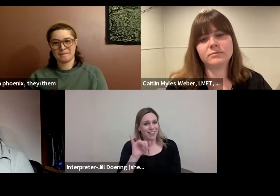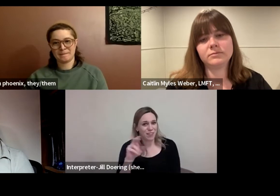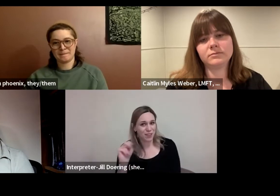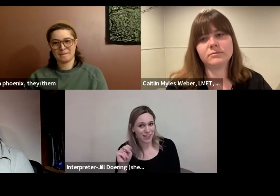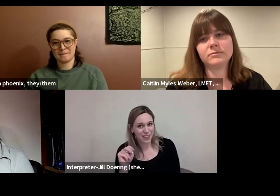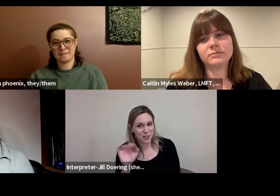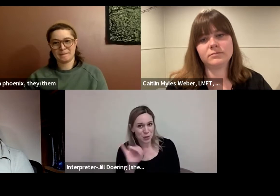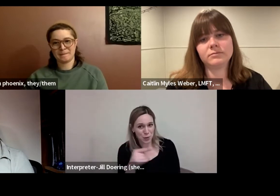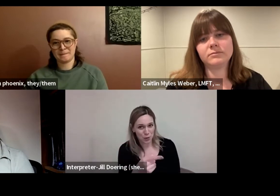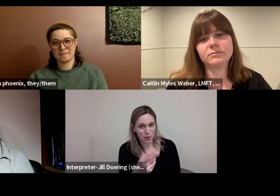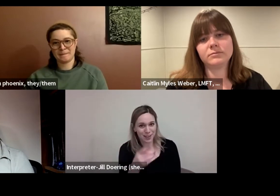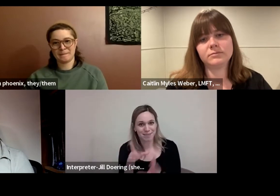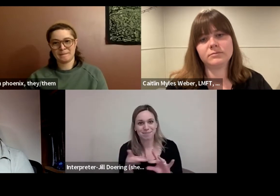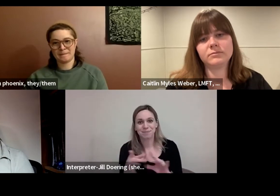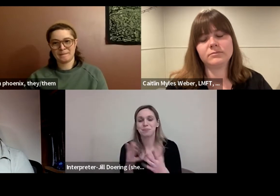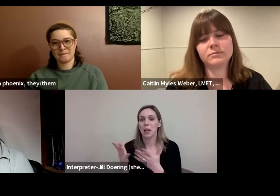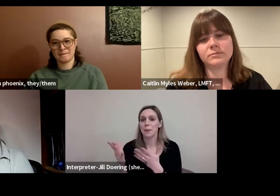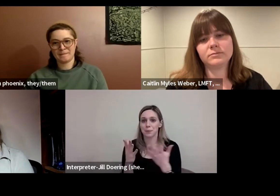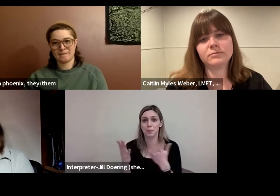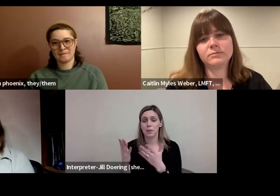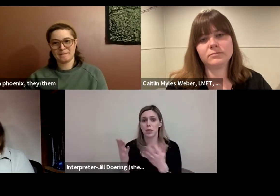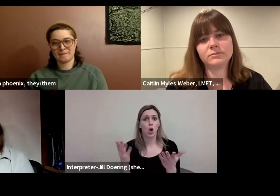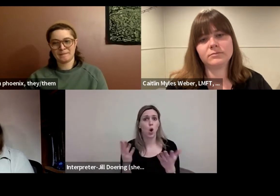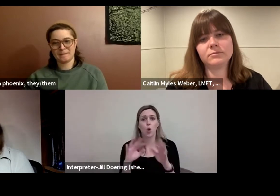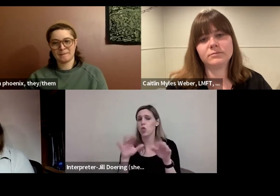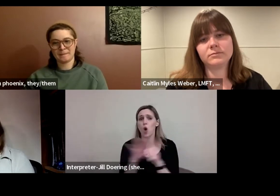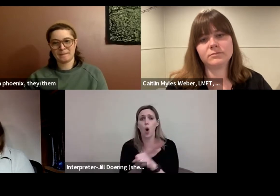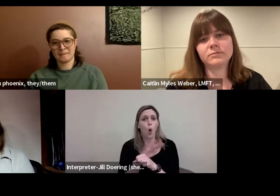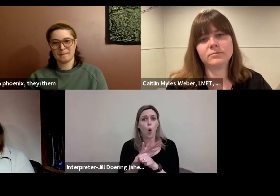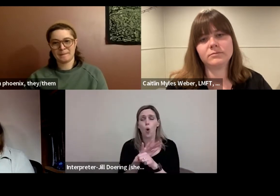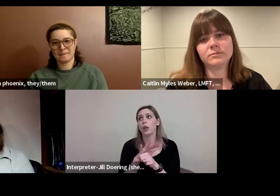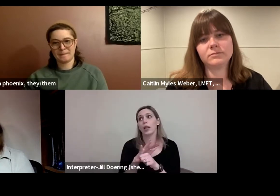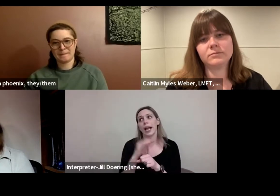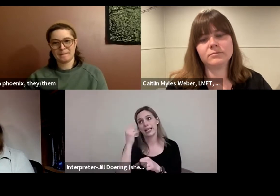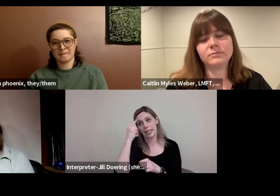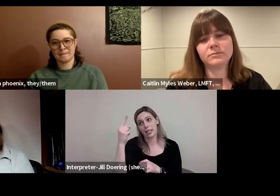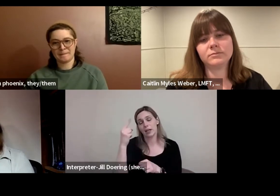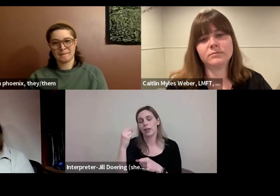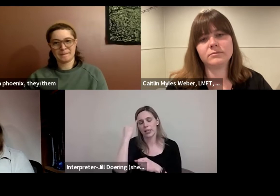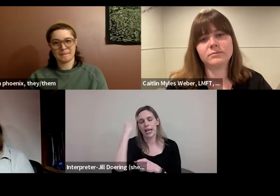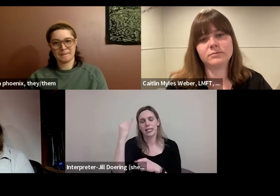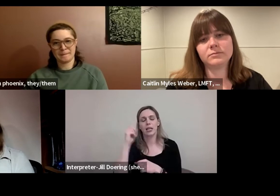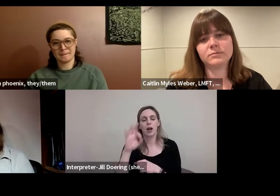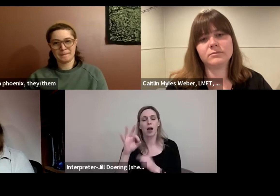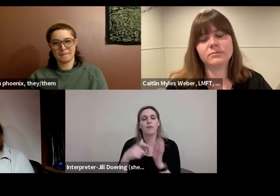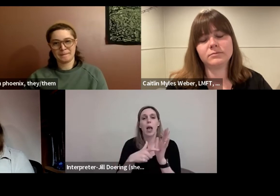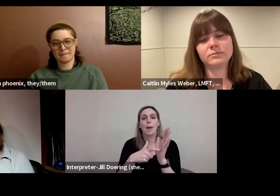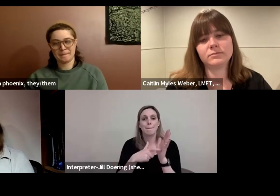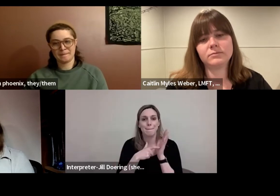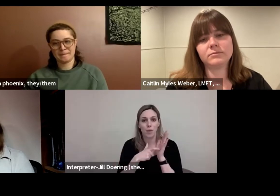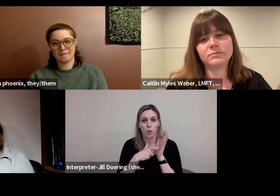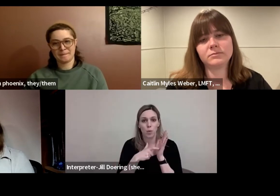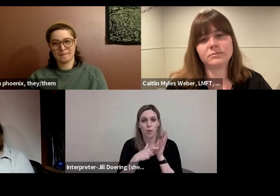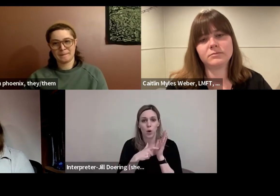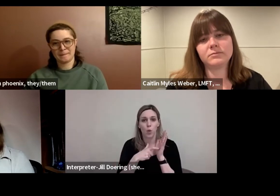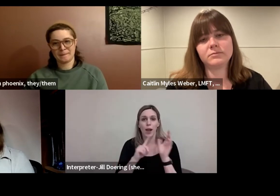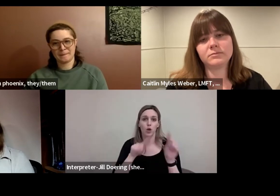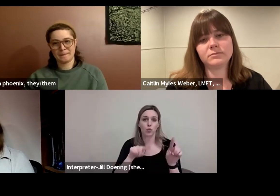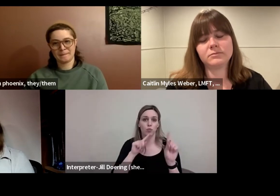But, you know, kind of the whole role of mandatory reporting and, you know, how that plays a role sometimes when people are engaging in behaviors